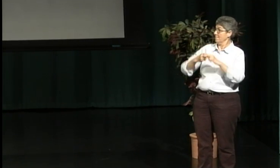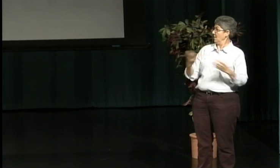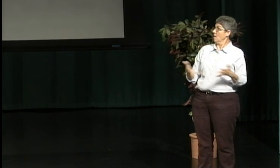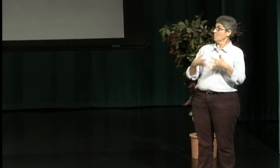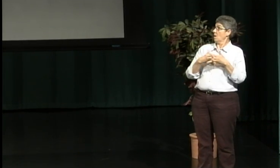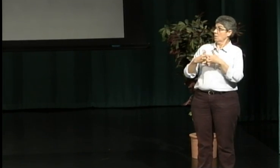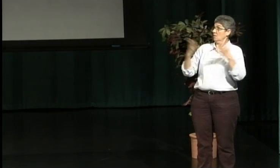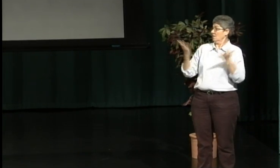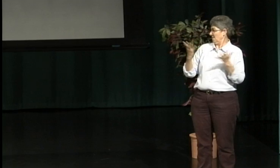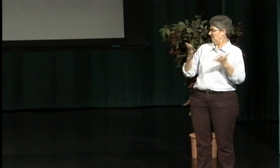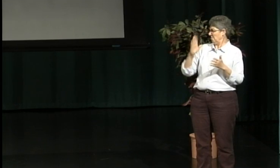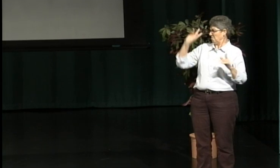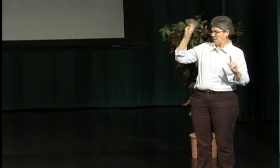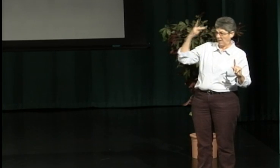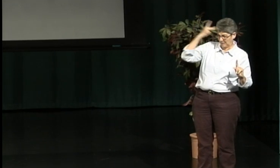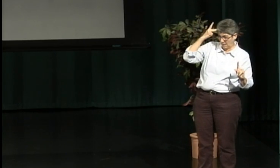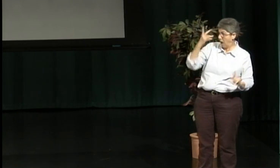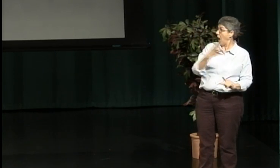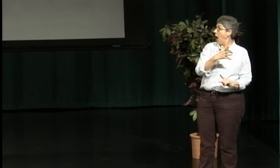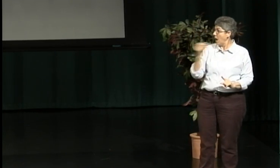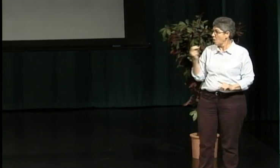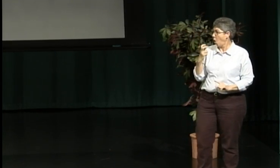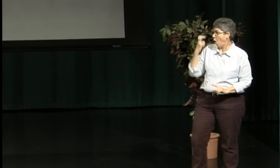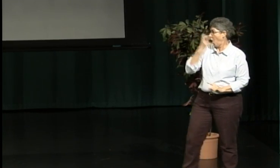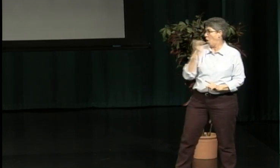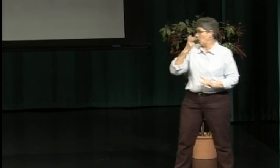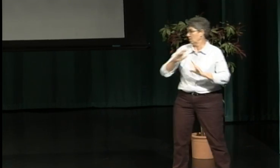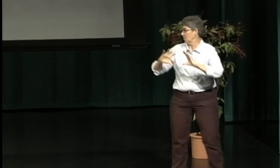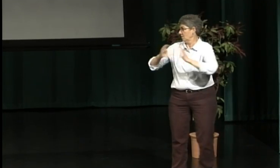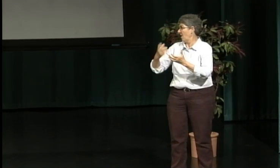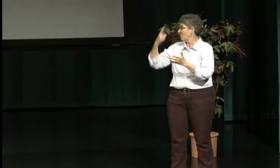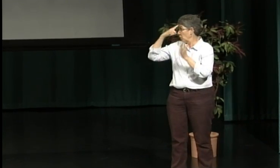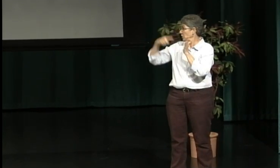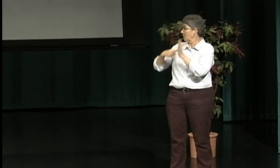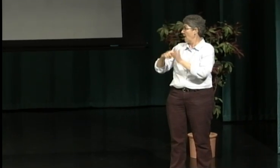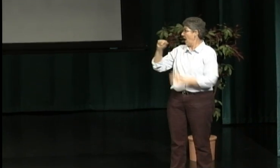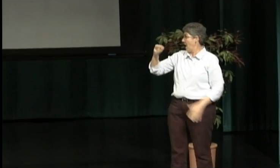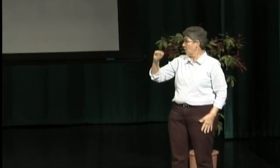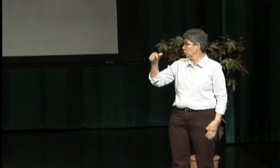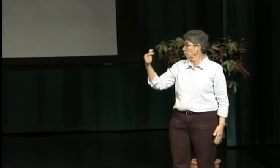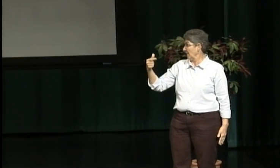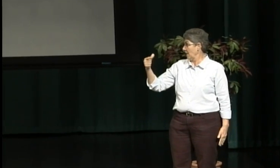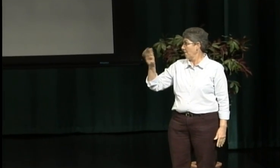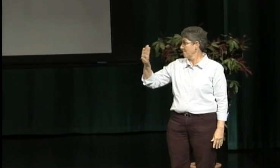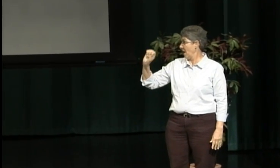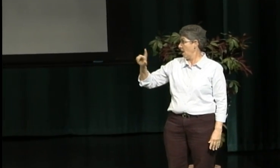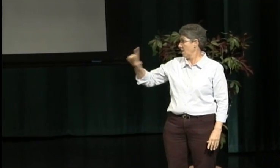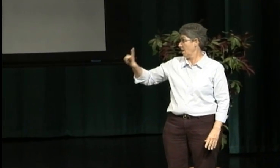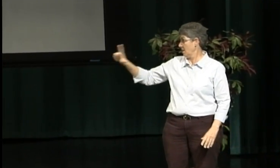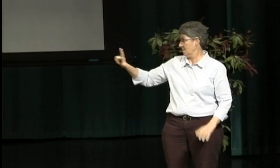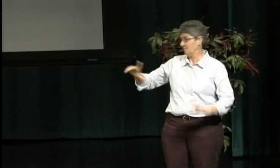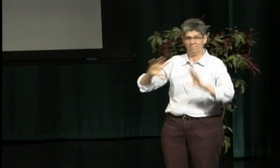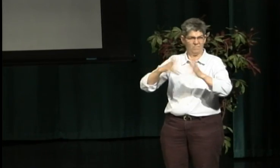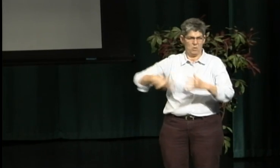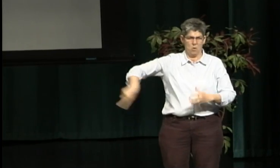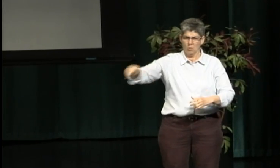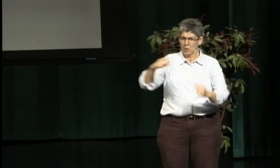And one of the biggest problems here is political. And it is the oral factions.